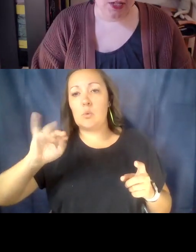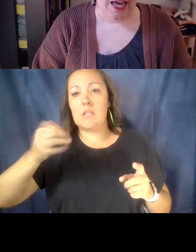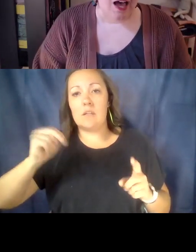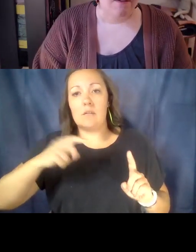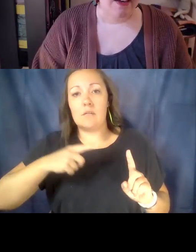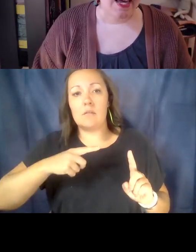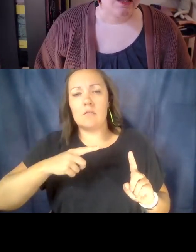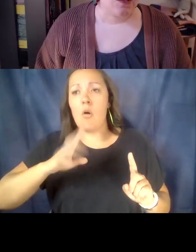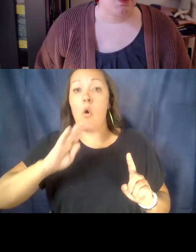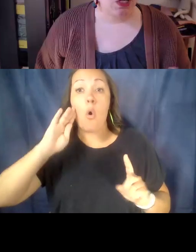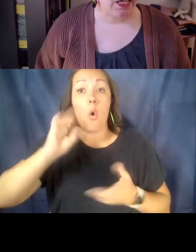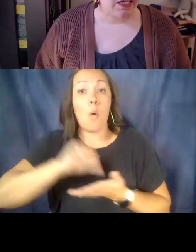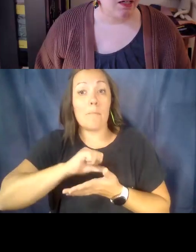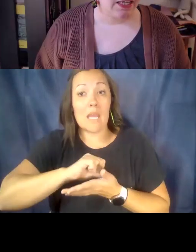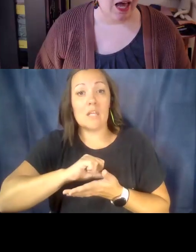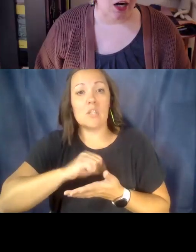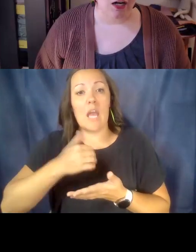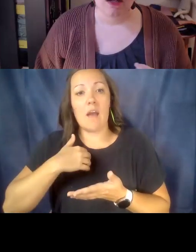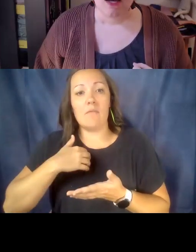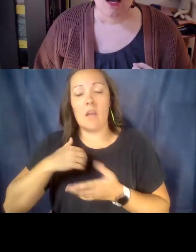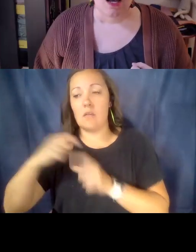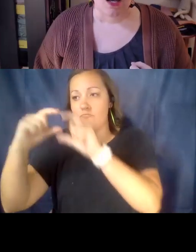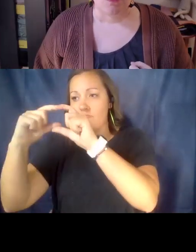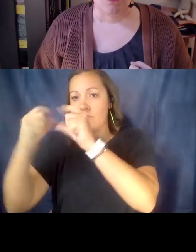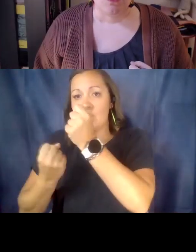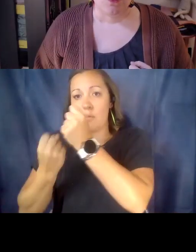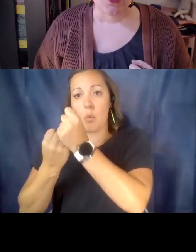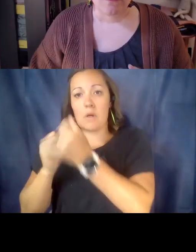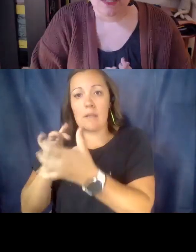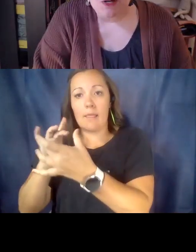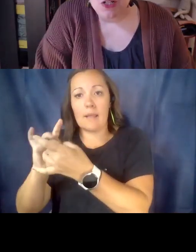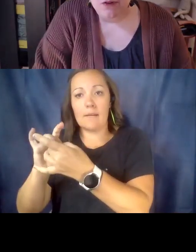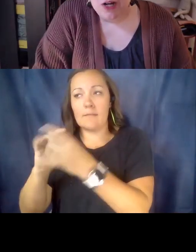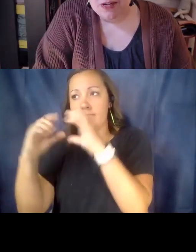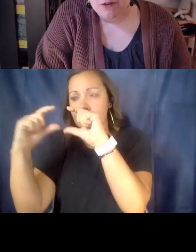they have a little support link and the header, which especially if you're coming here for the